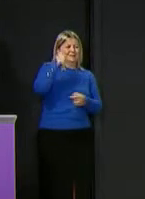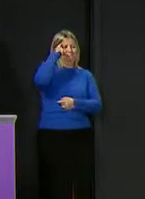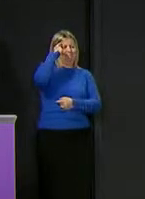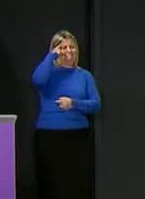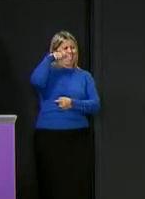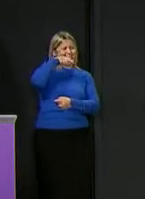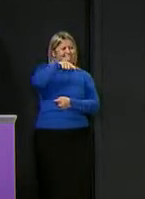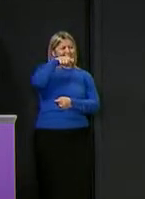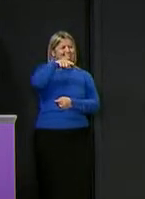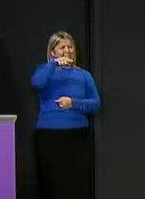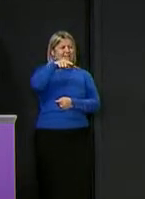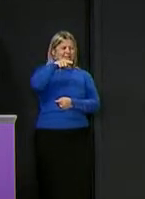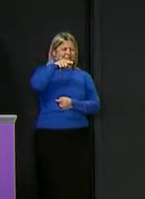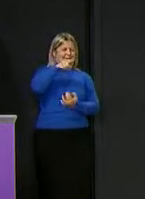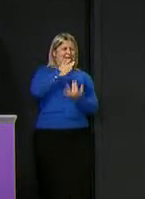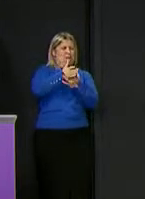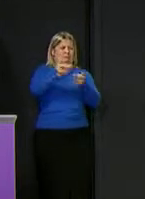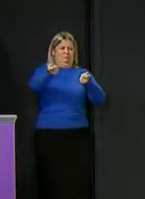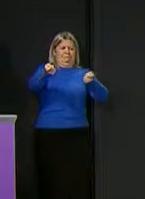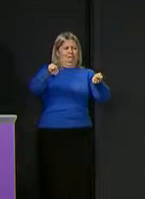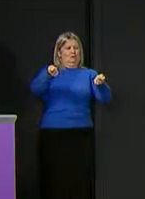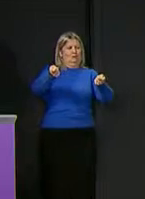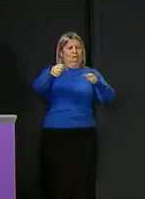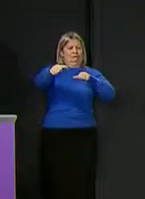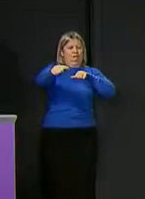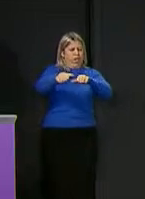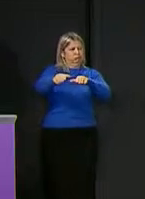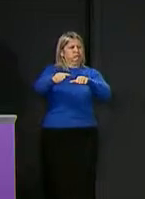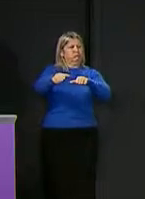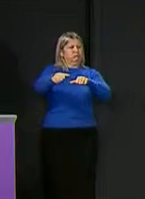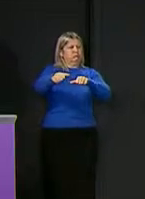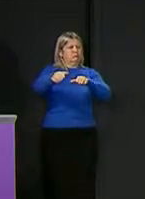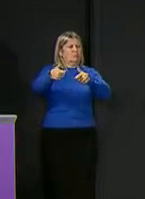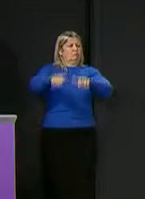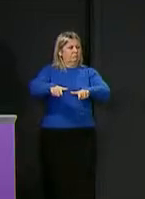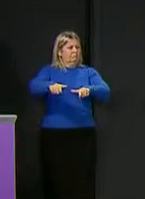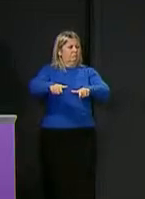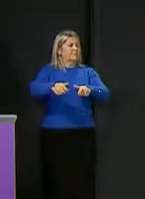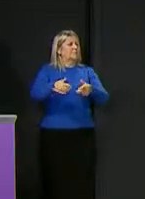imply a temporary package of short, sharp measures, when maybe experience from earlier